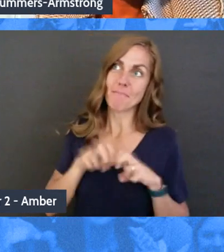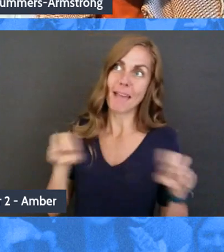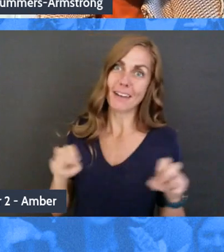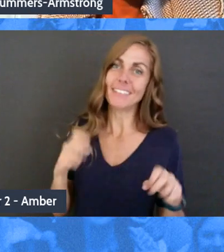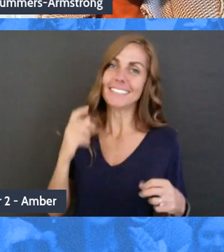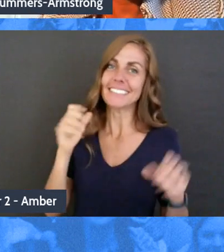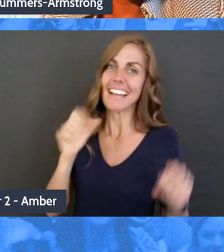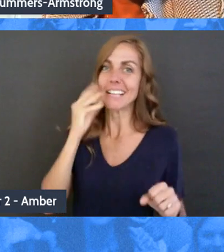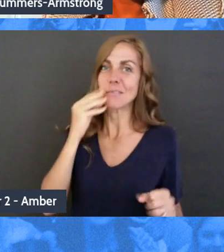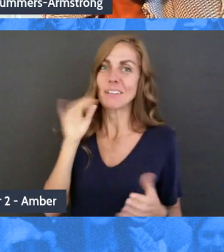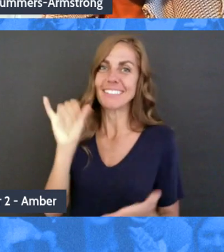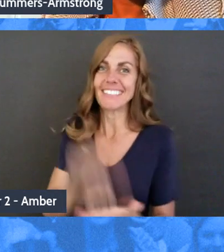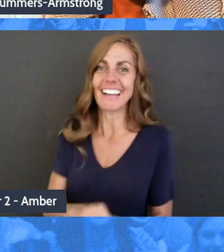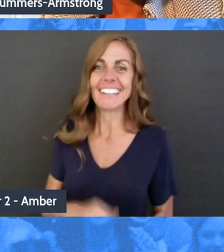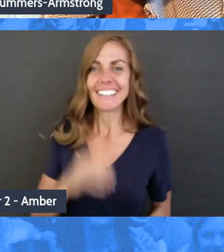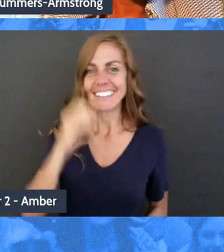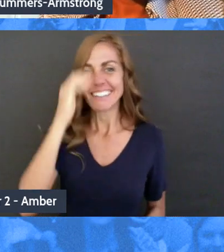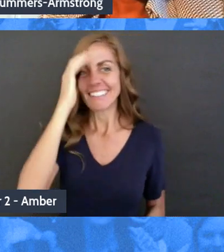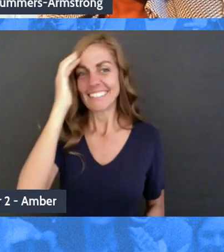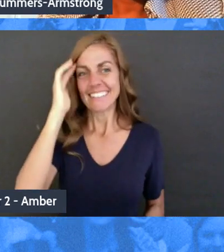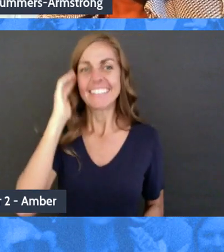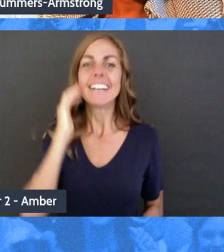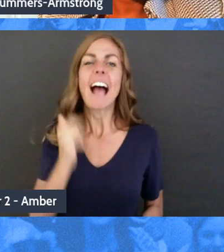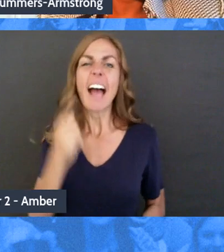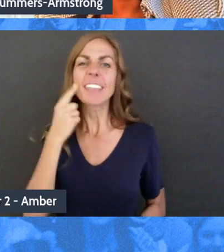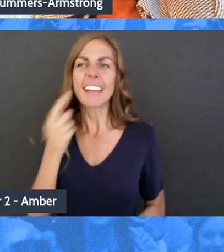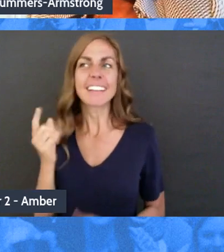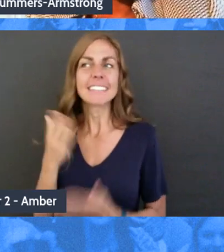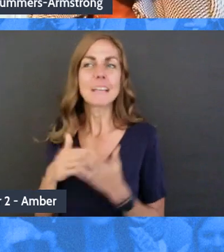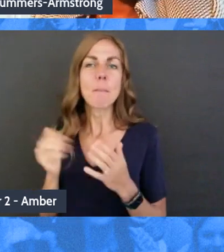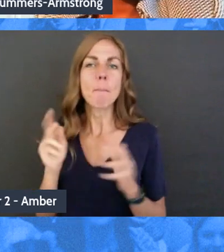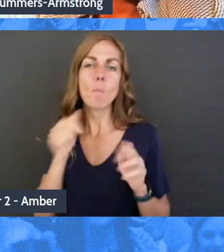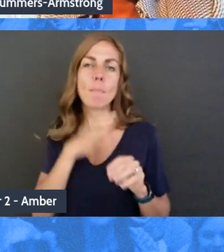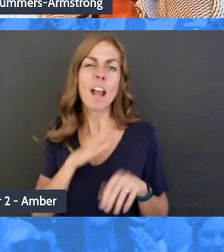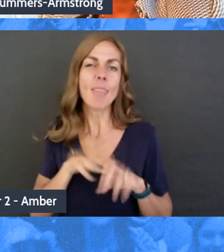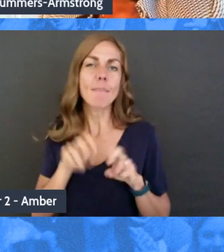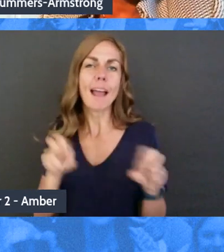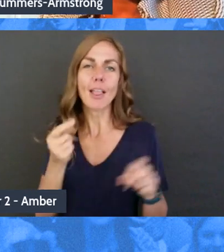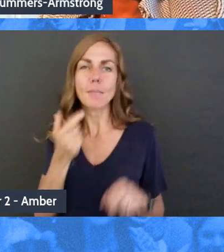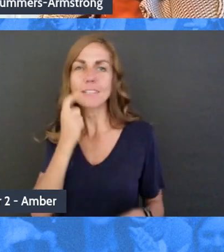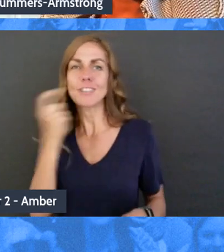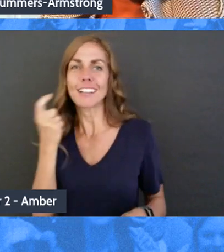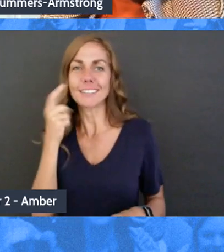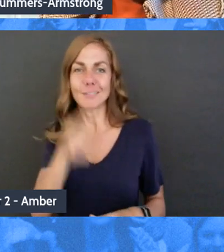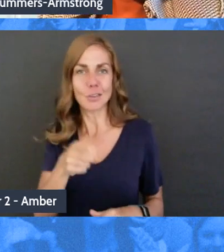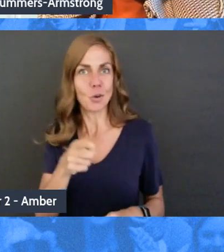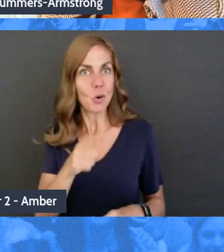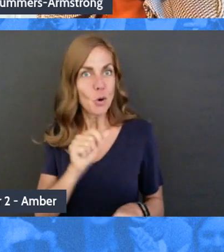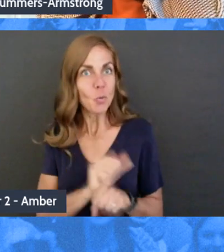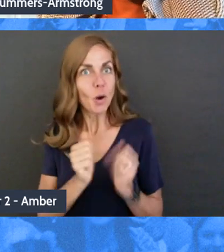So I think they might be a little bit envious of you, but we appreciate all the good work you're doing with that opportunity that you have.